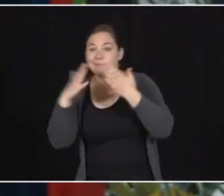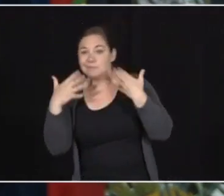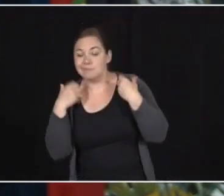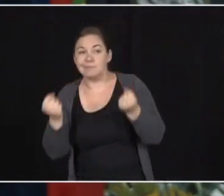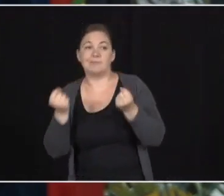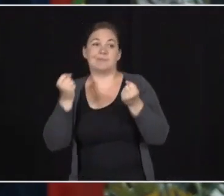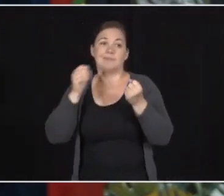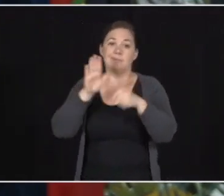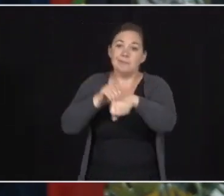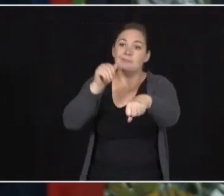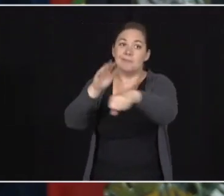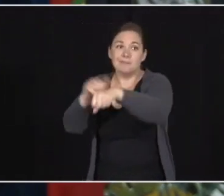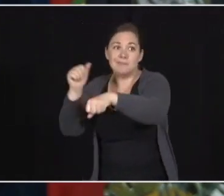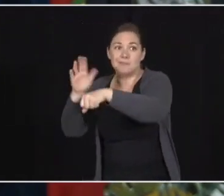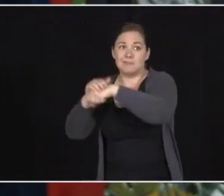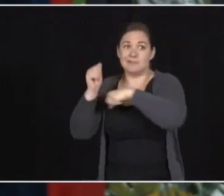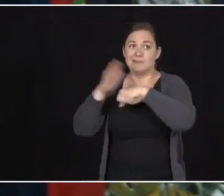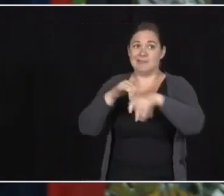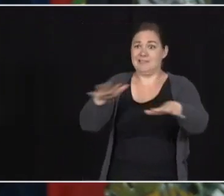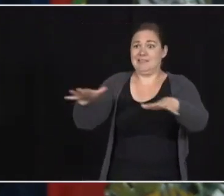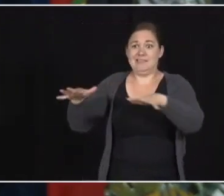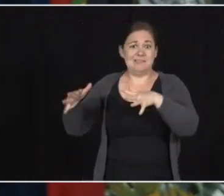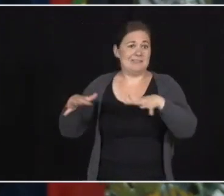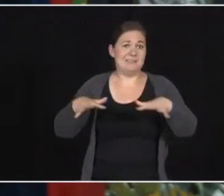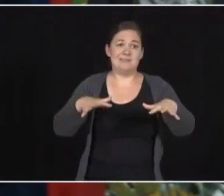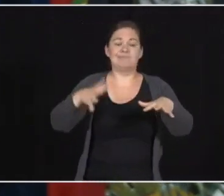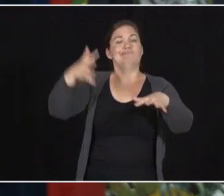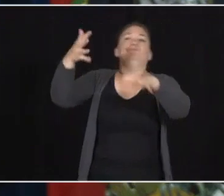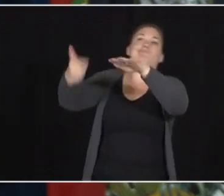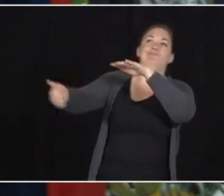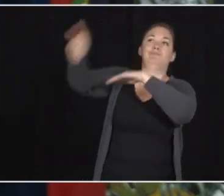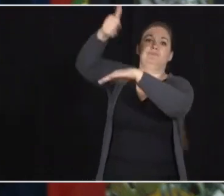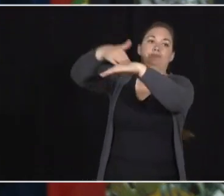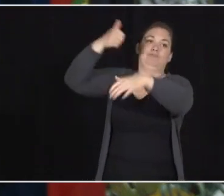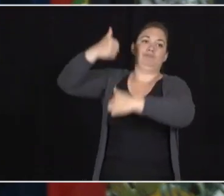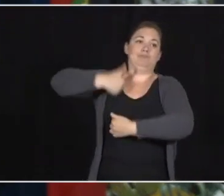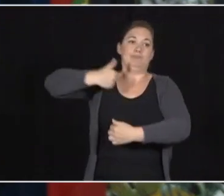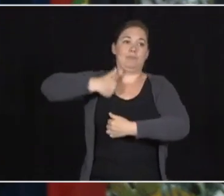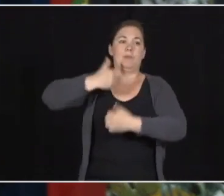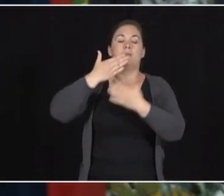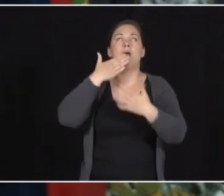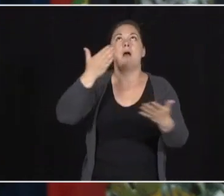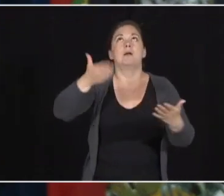Finally, we brought the military and. And thank God we brought the military in.